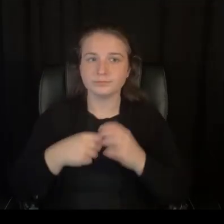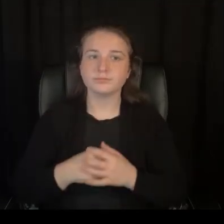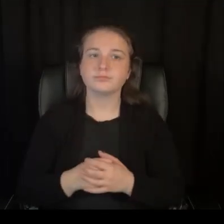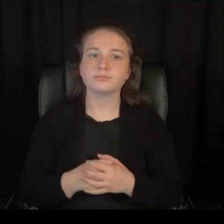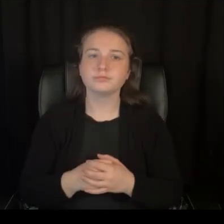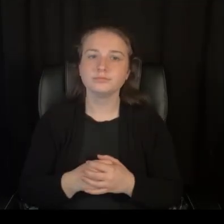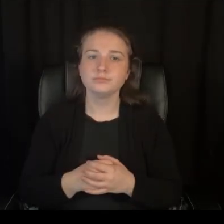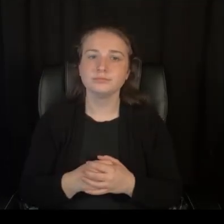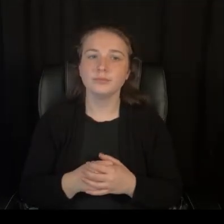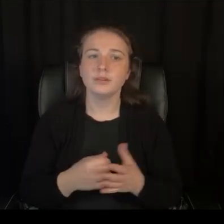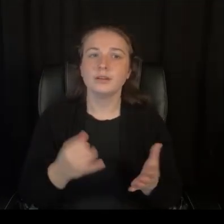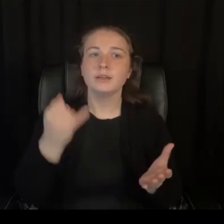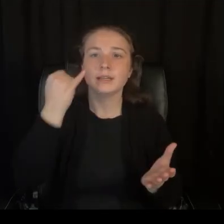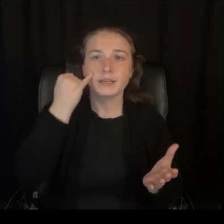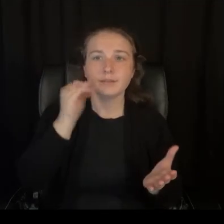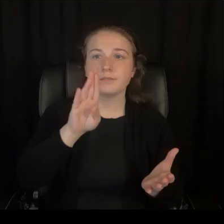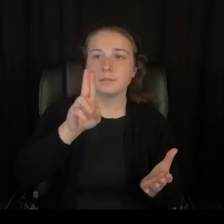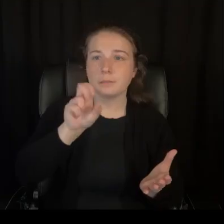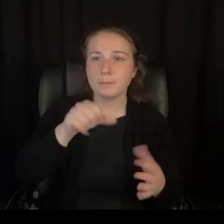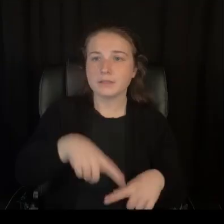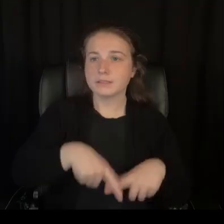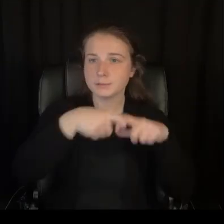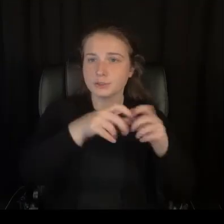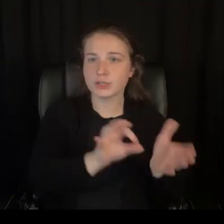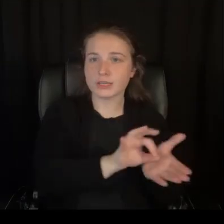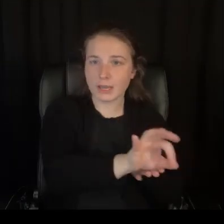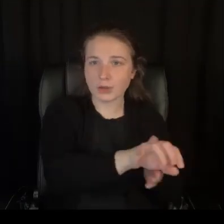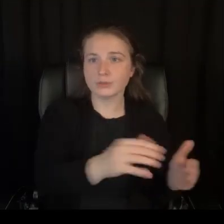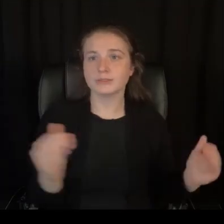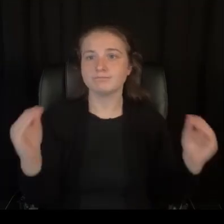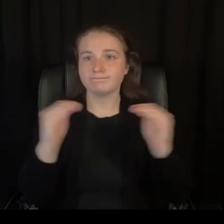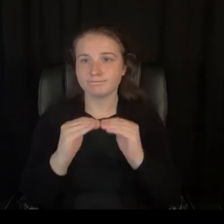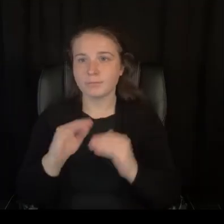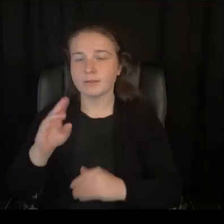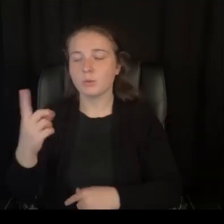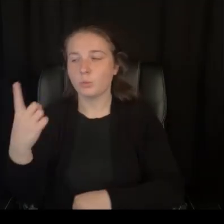Whether a bus suspension should count as a day of suspension would depend on